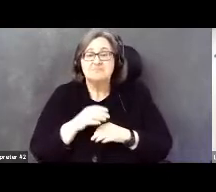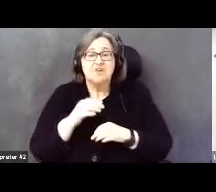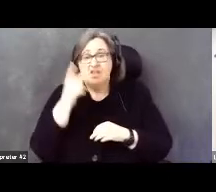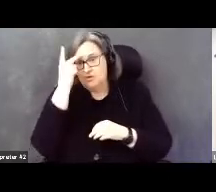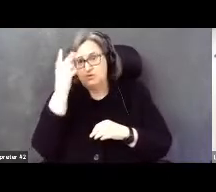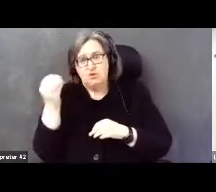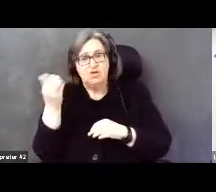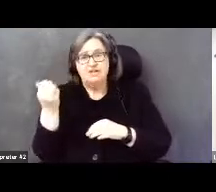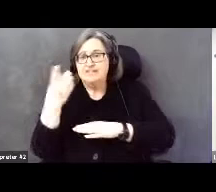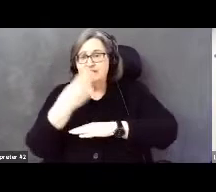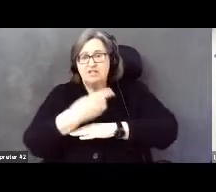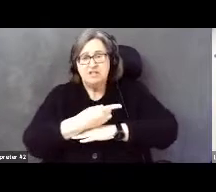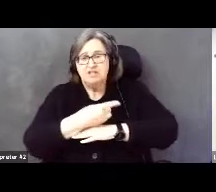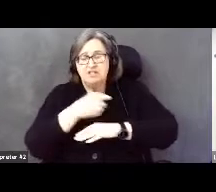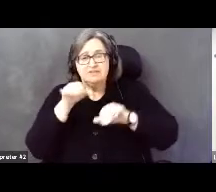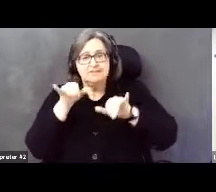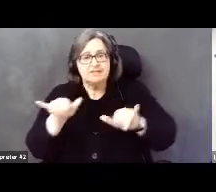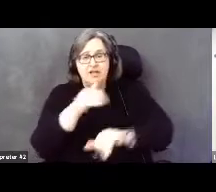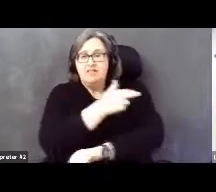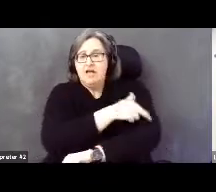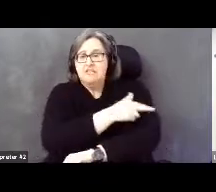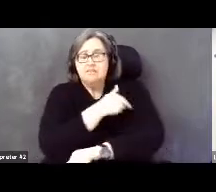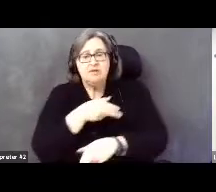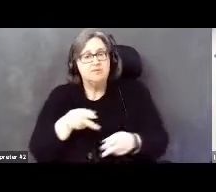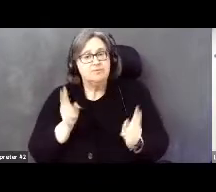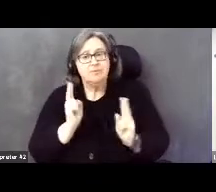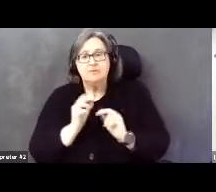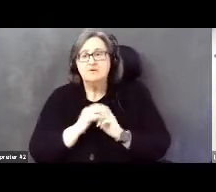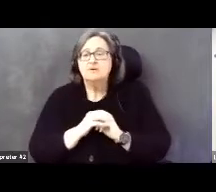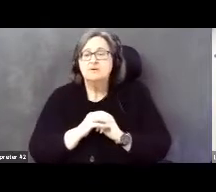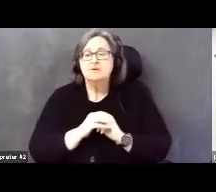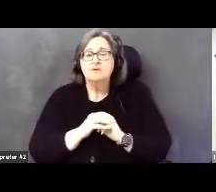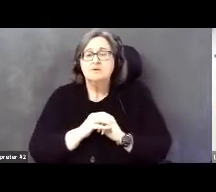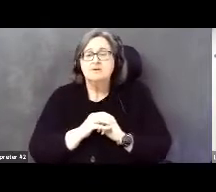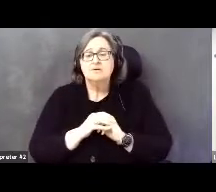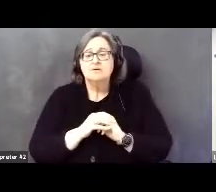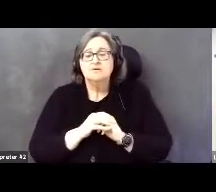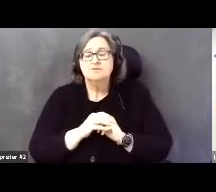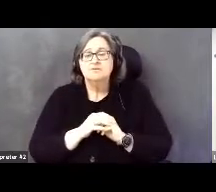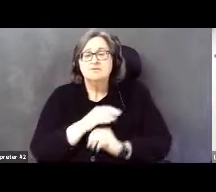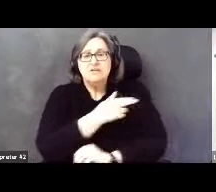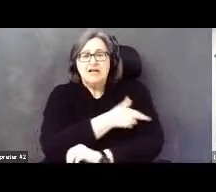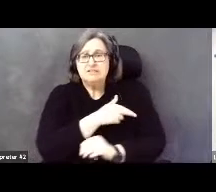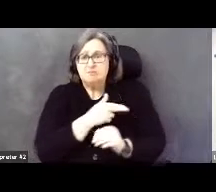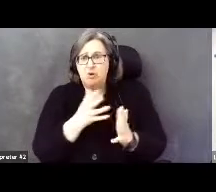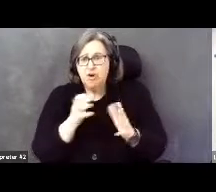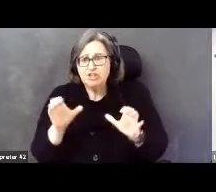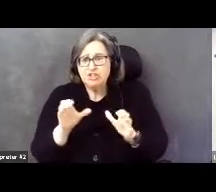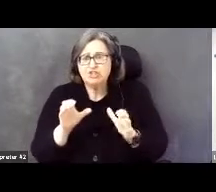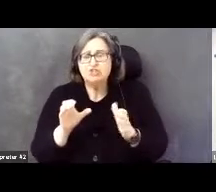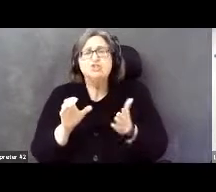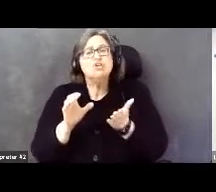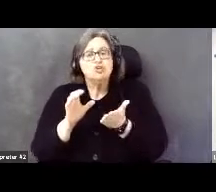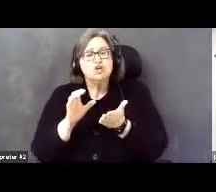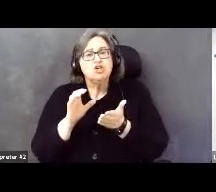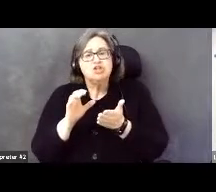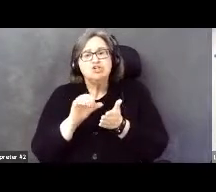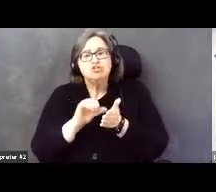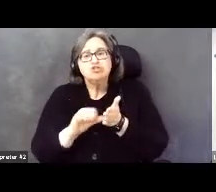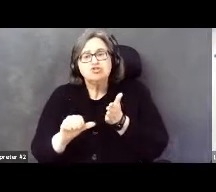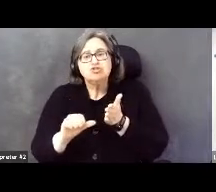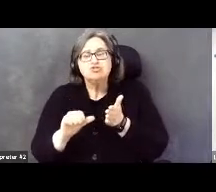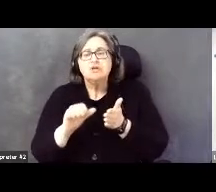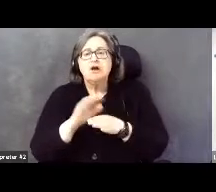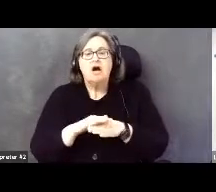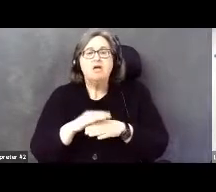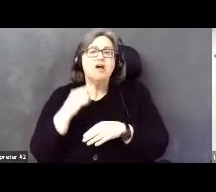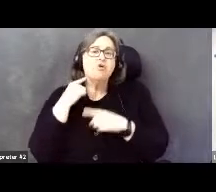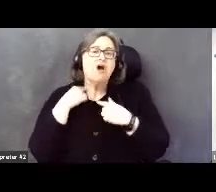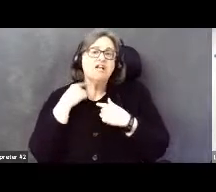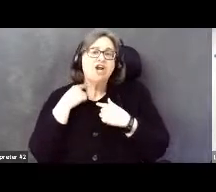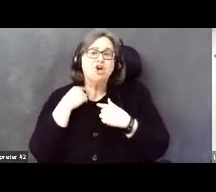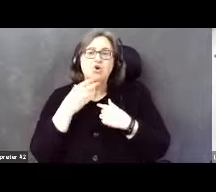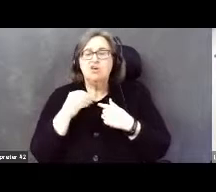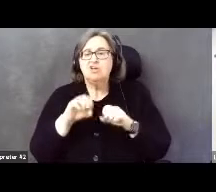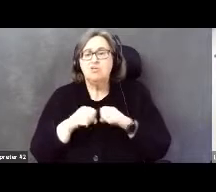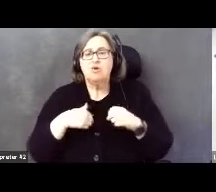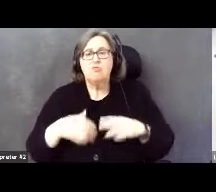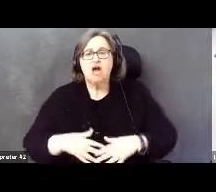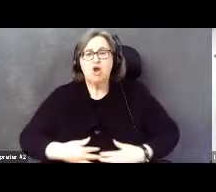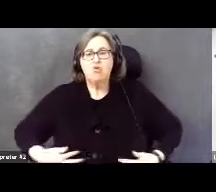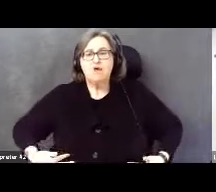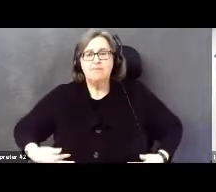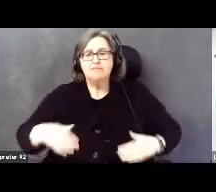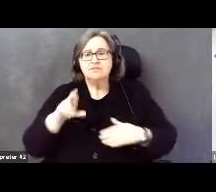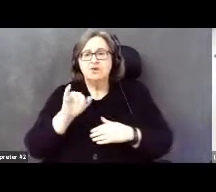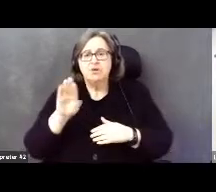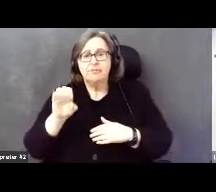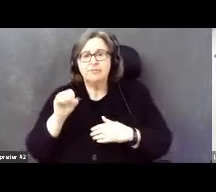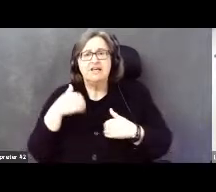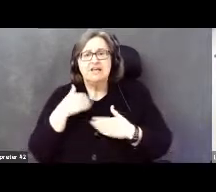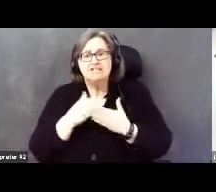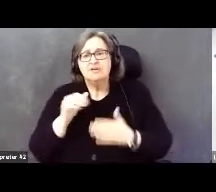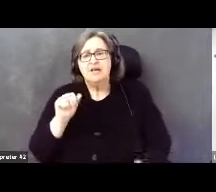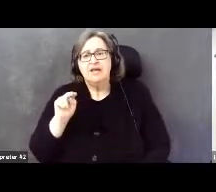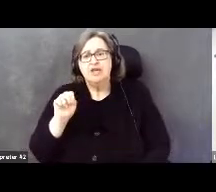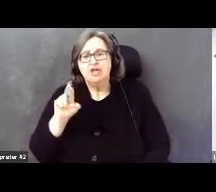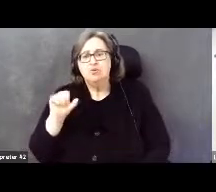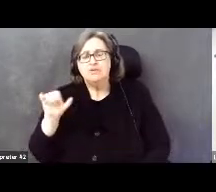on an artery that broke all of my ribs and had an aneurysm popped up.